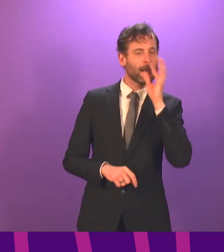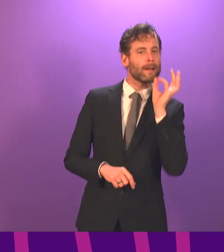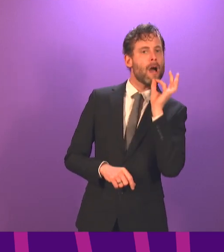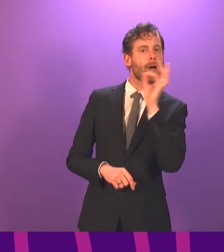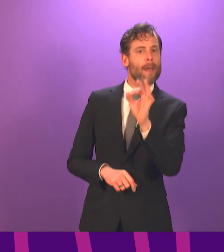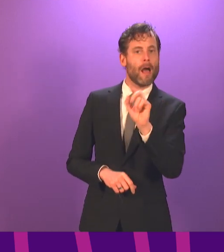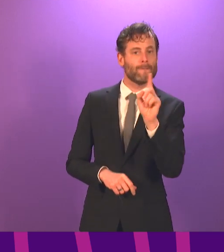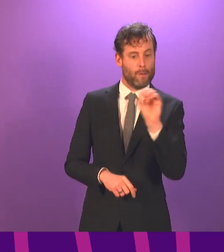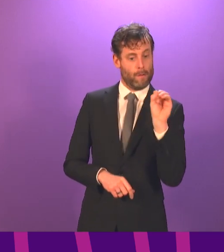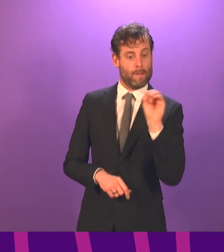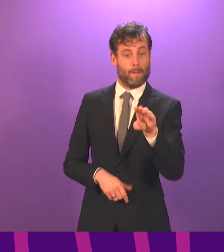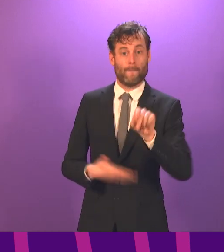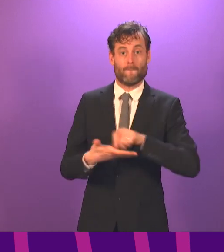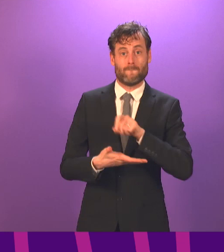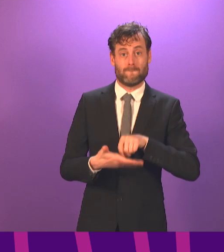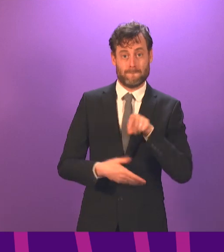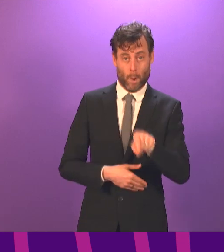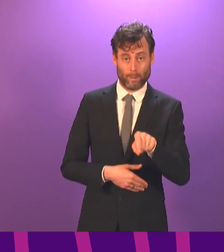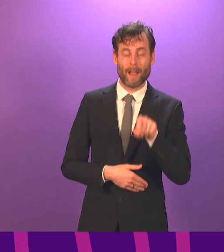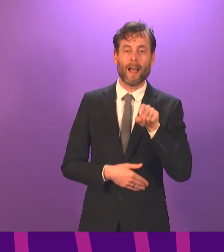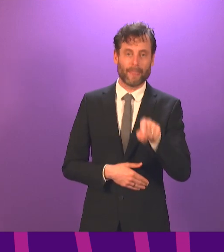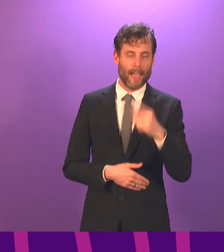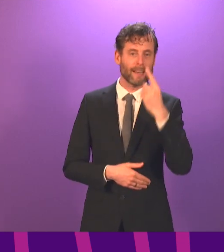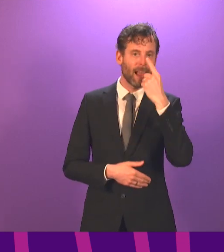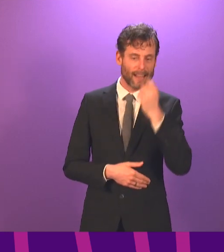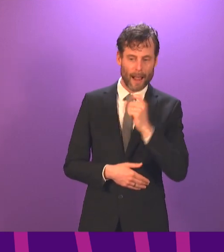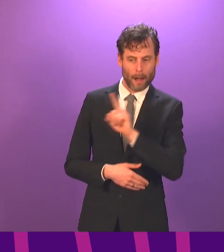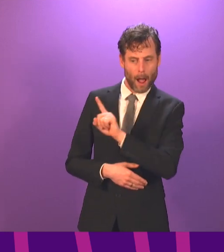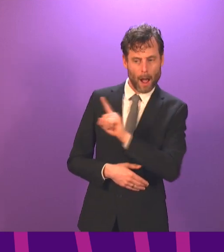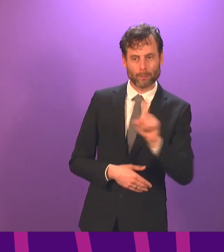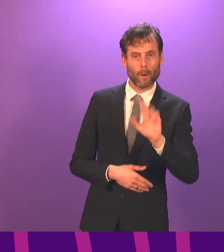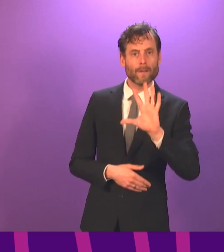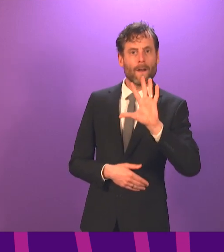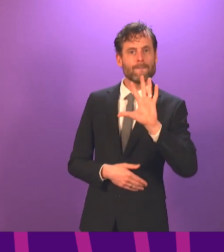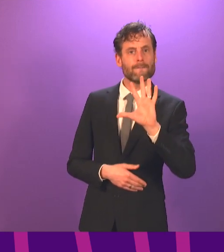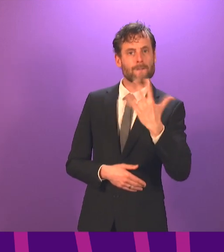and that that will be possible up until 5 pm on the day of the poll. That is an important